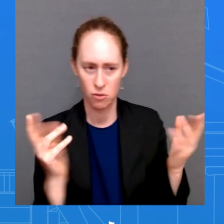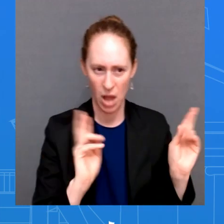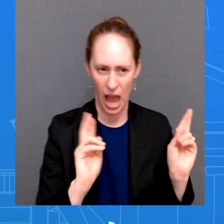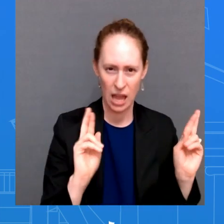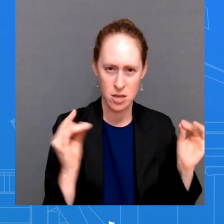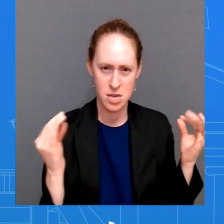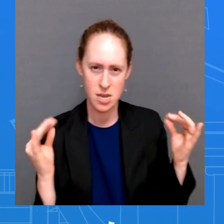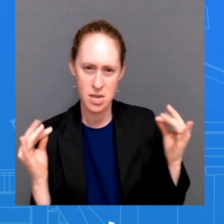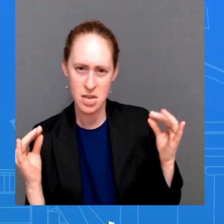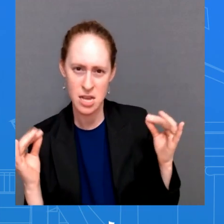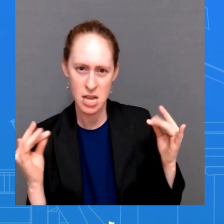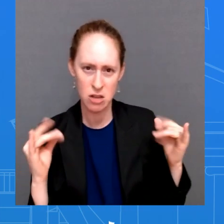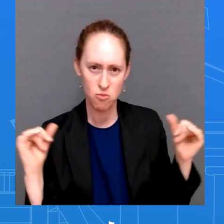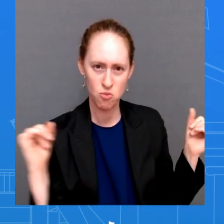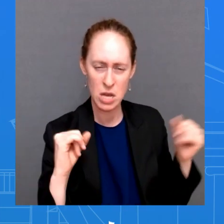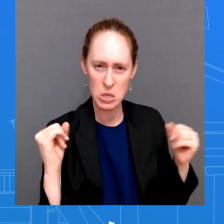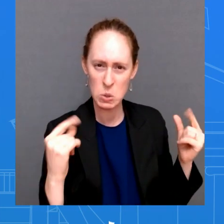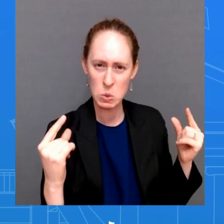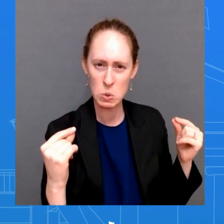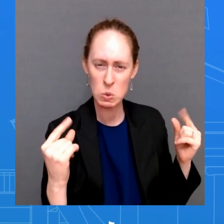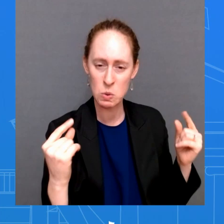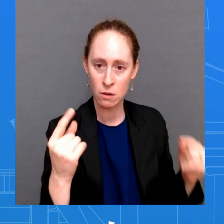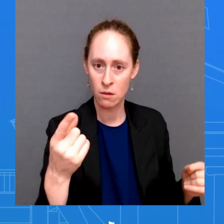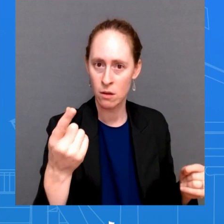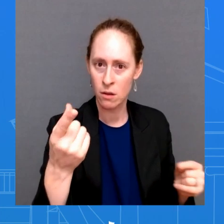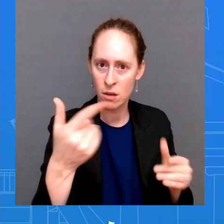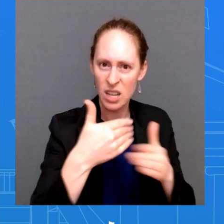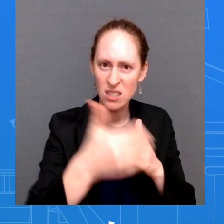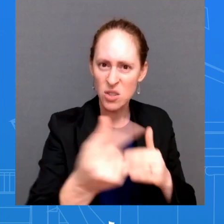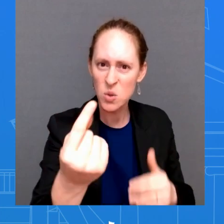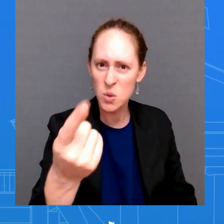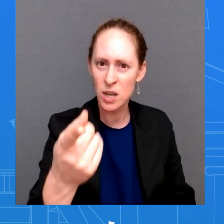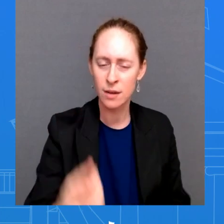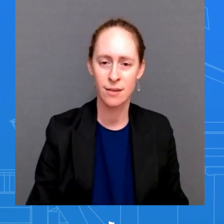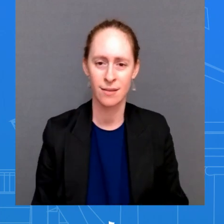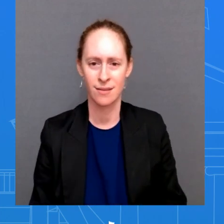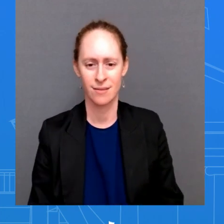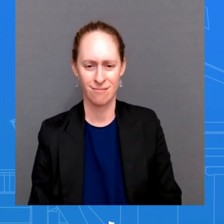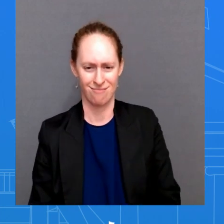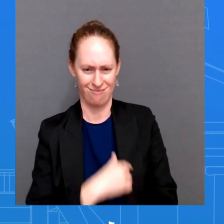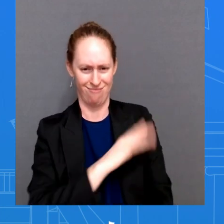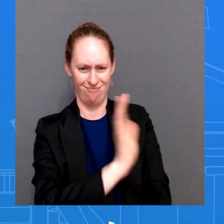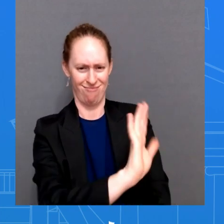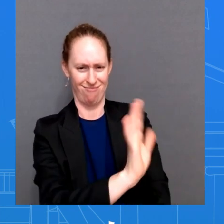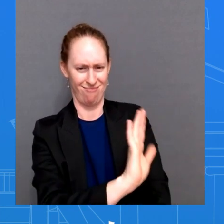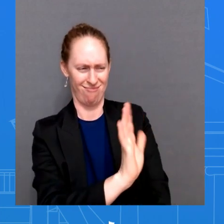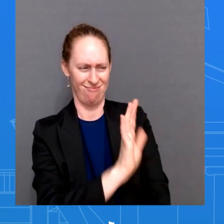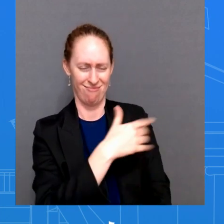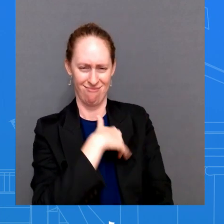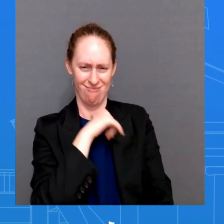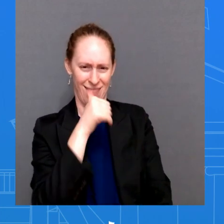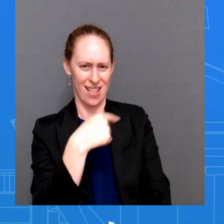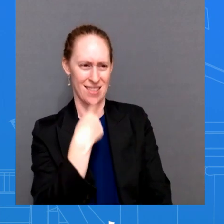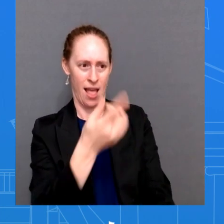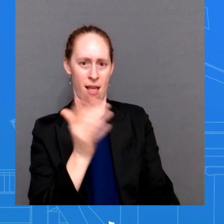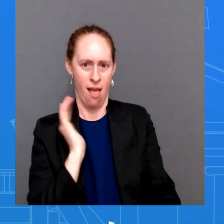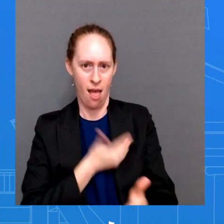lay out any of our, you know -- any of our intelligence or national security information from here. The Press: How about the punitive economic